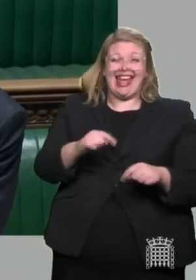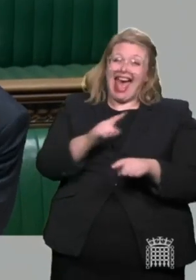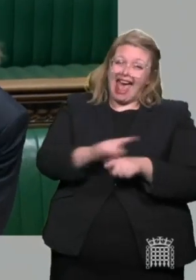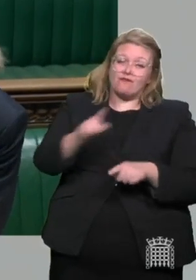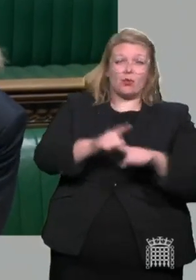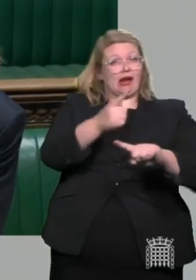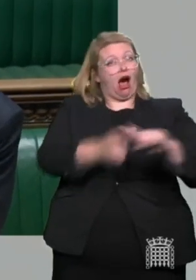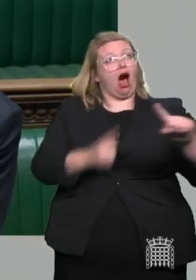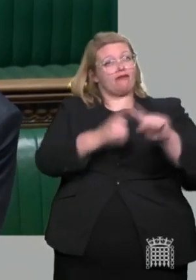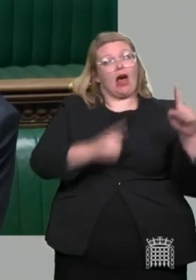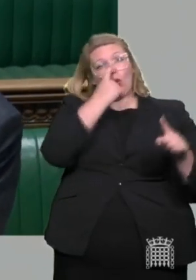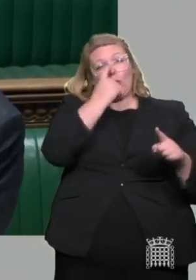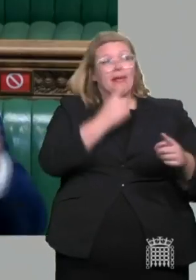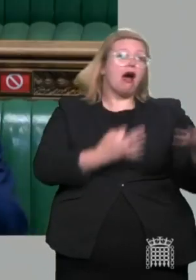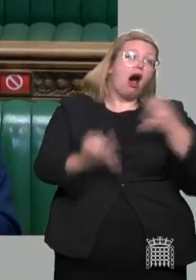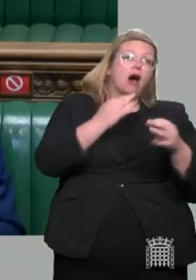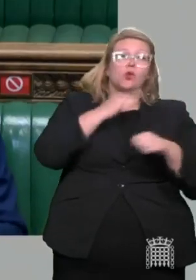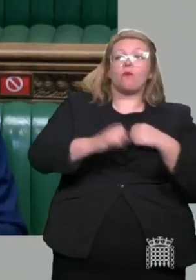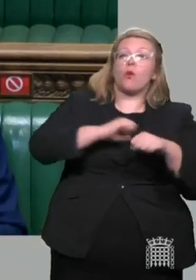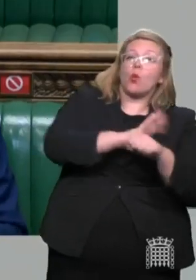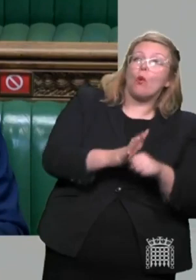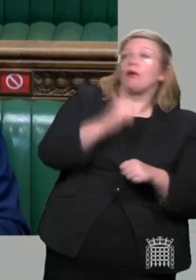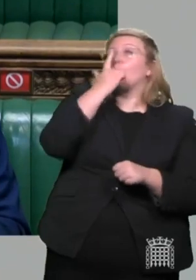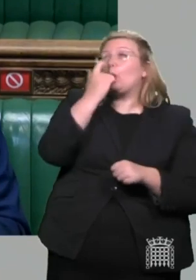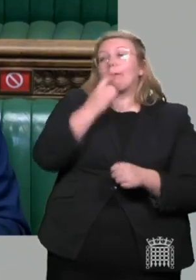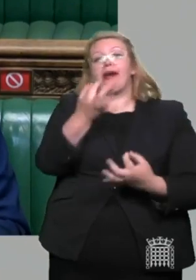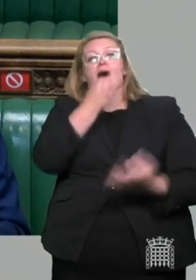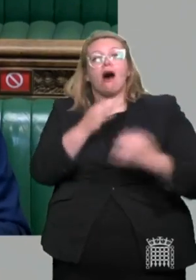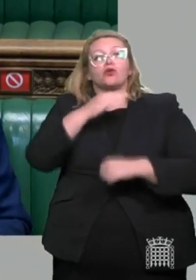the vaccine roll-out, about what we are doing to support our NHS, about what we are doing to fight